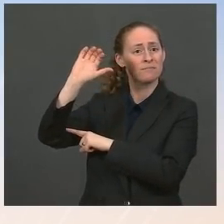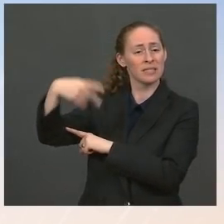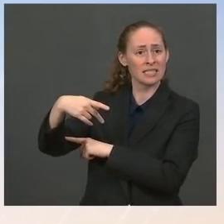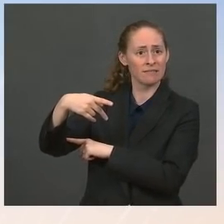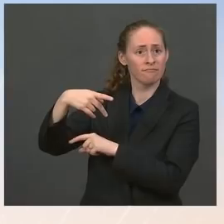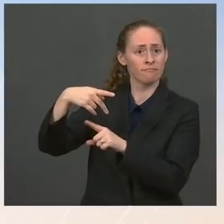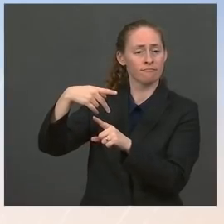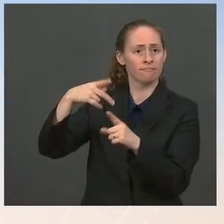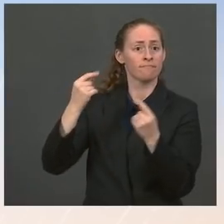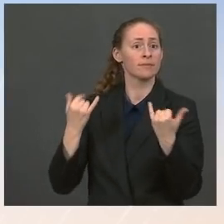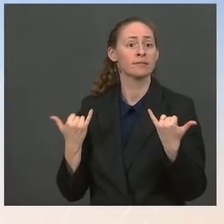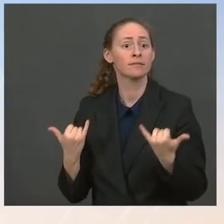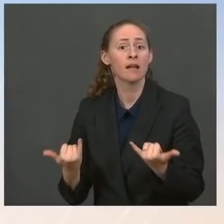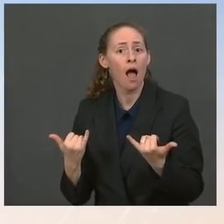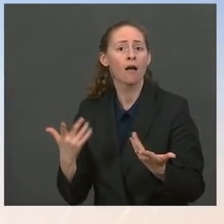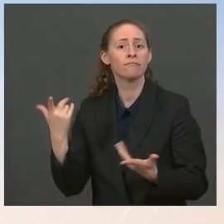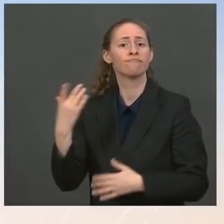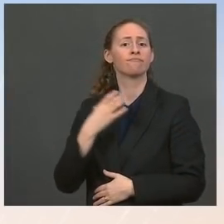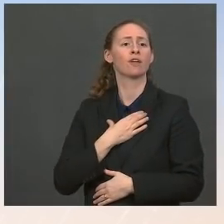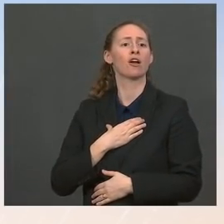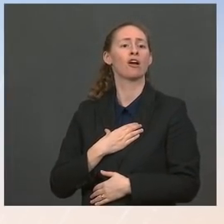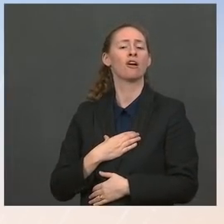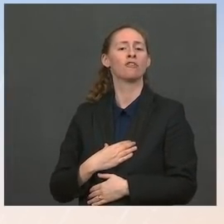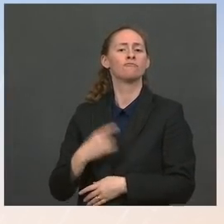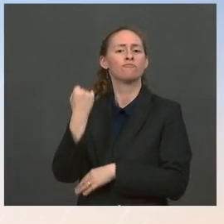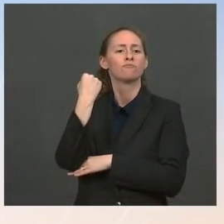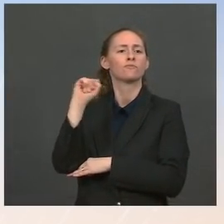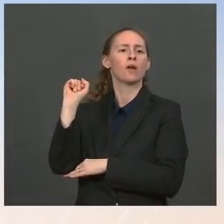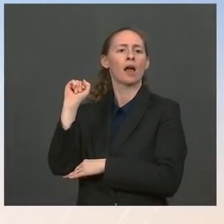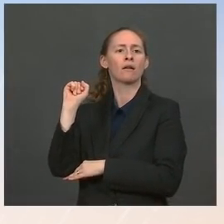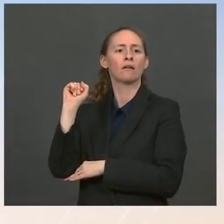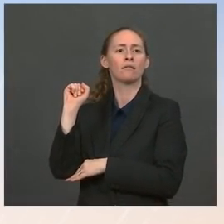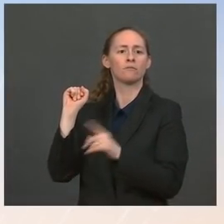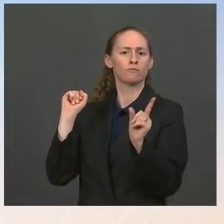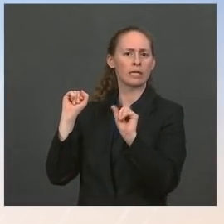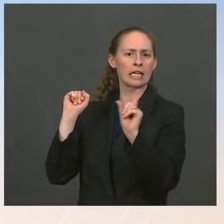ask him and see what he knows. But I do want to make clear he --